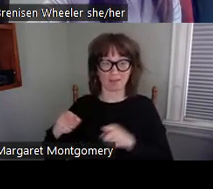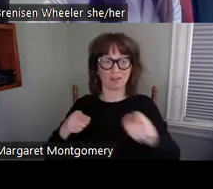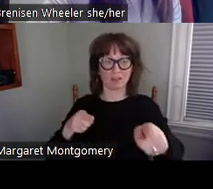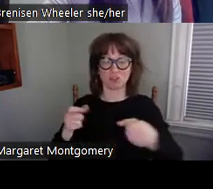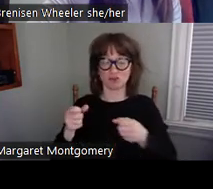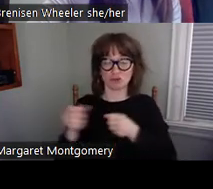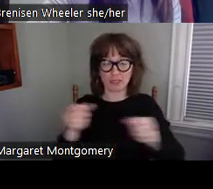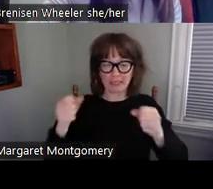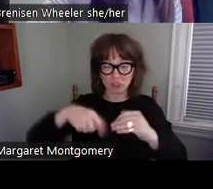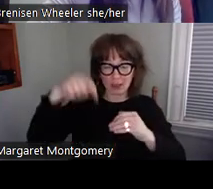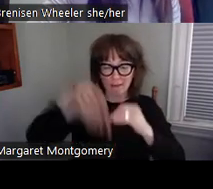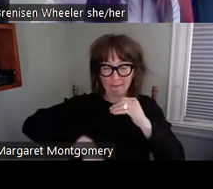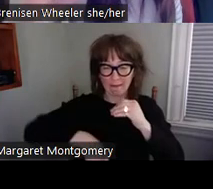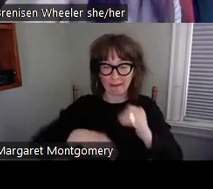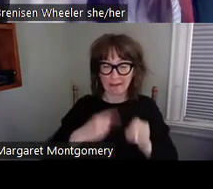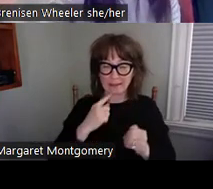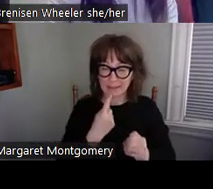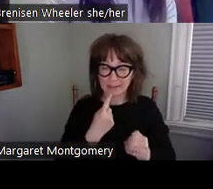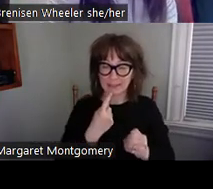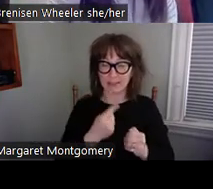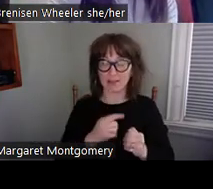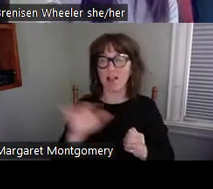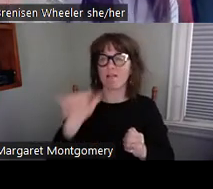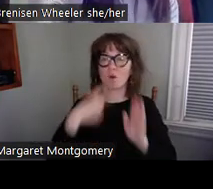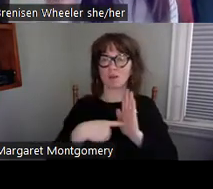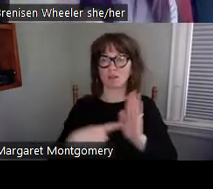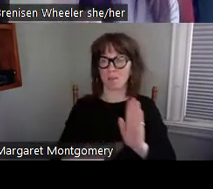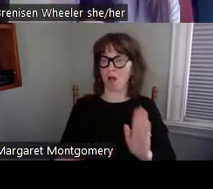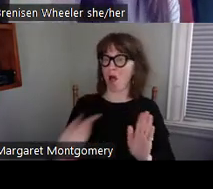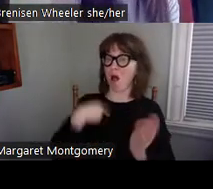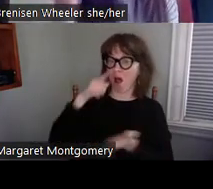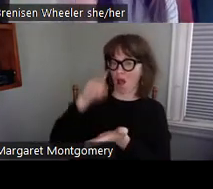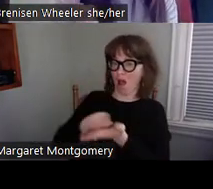I've never met anyone like you before. 12:34:14 I think You're my soul mate that's